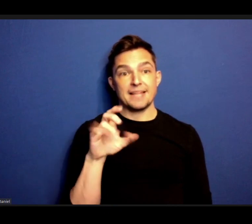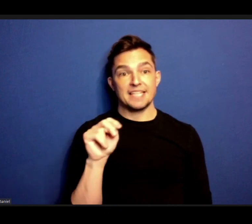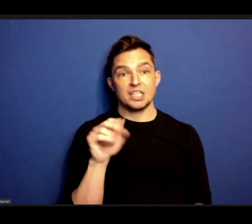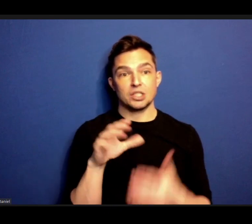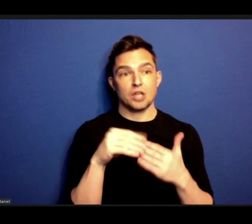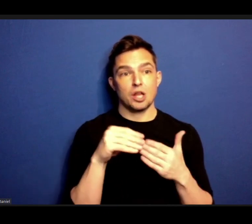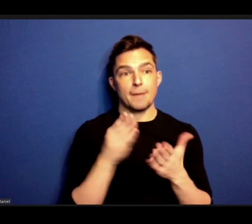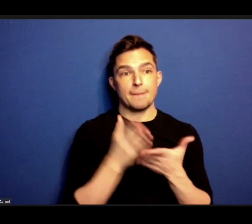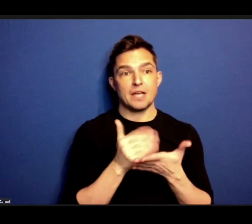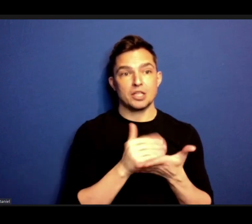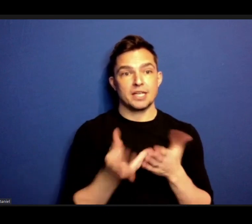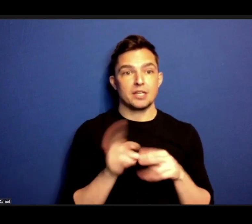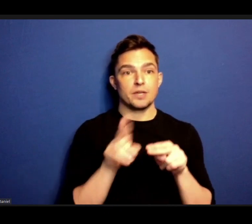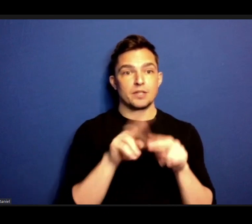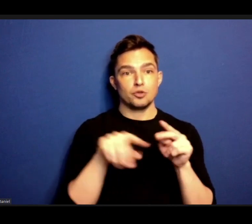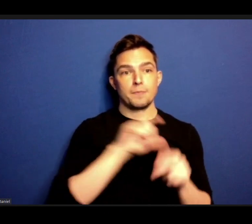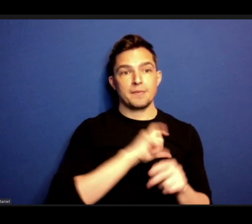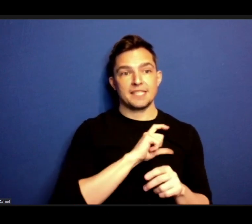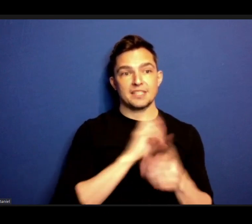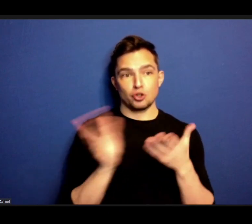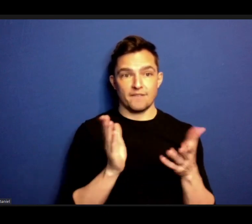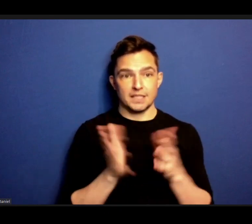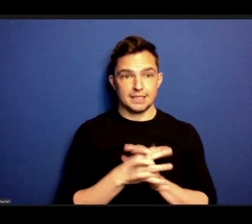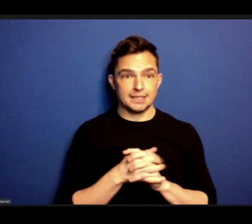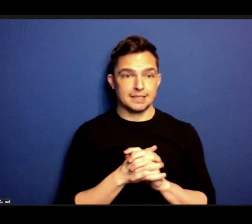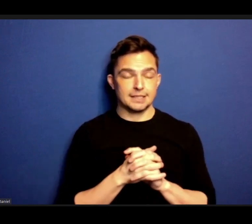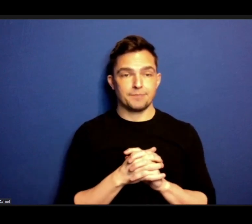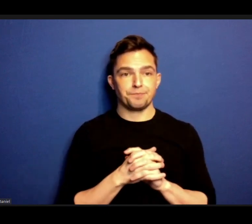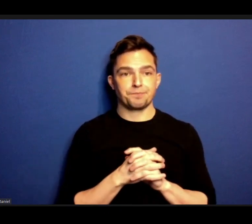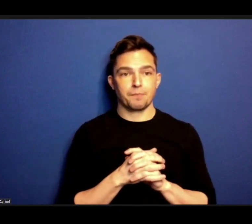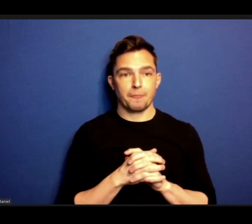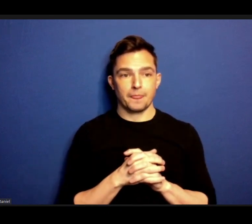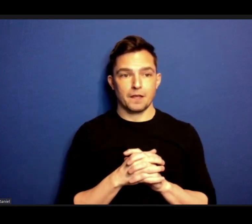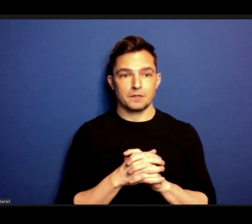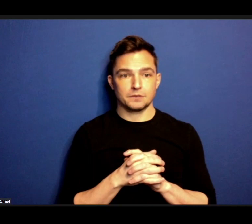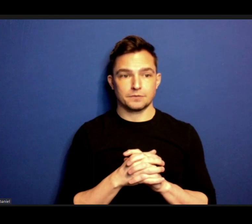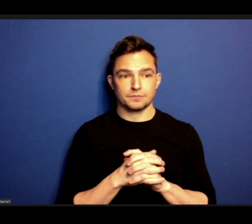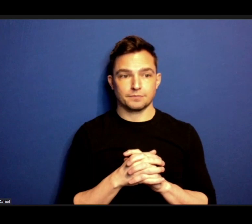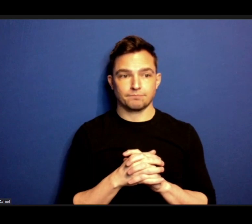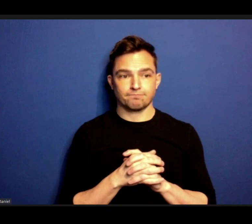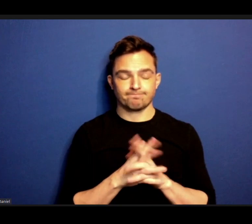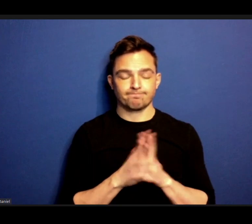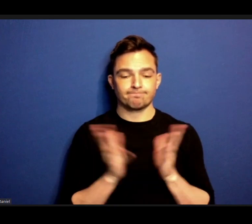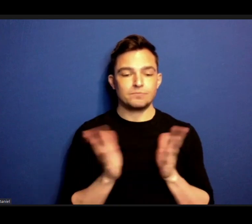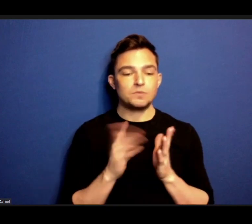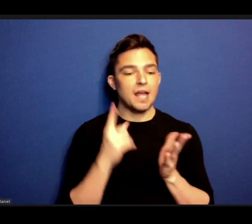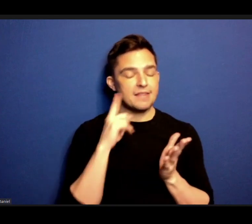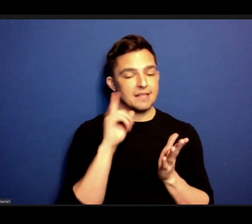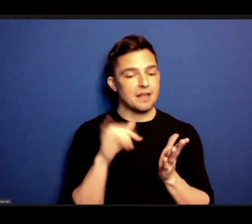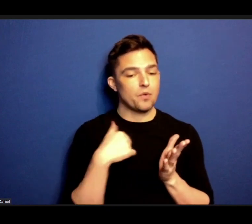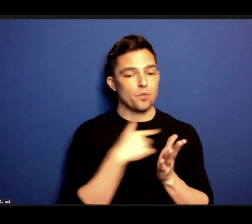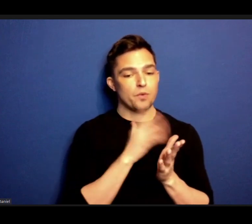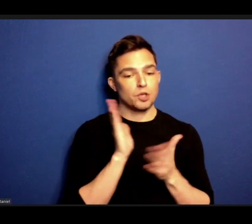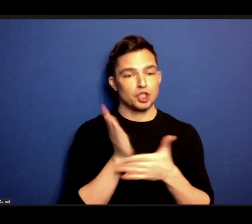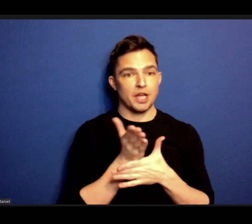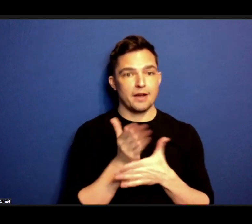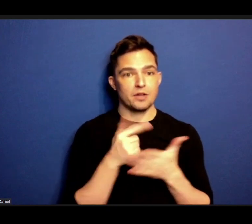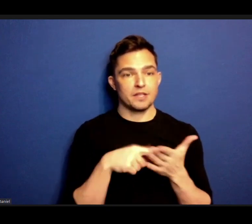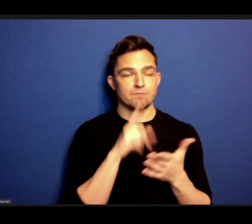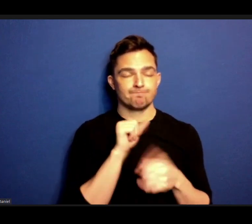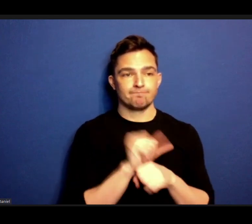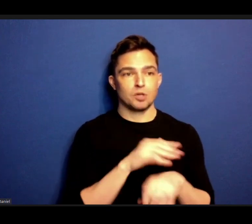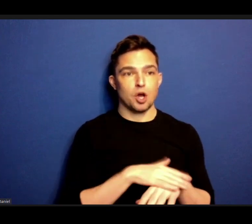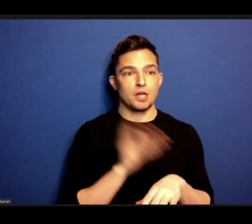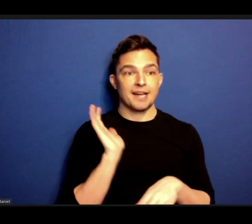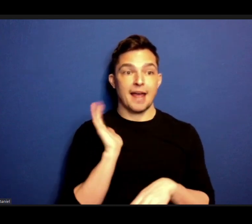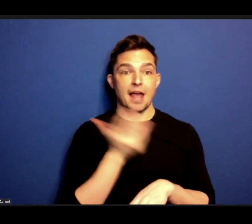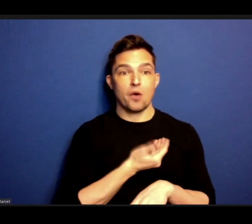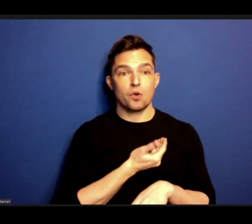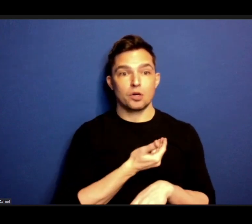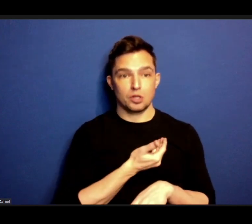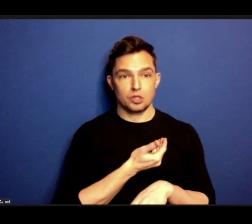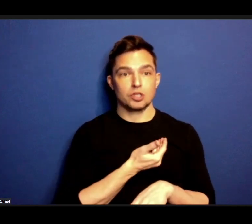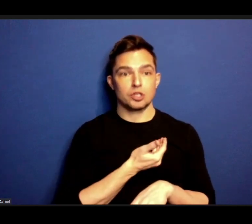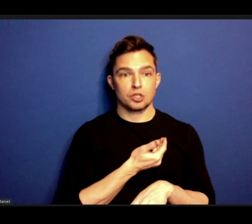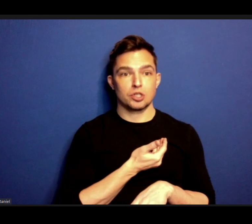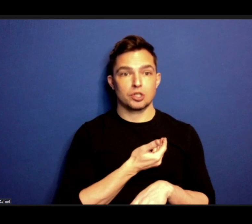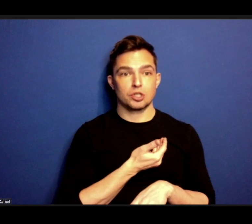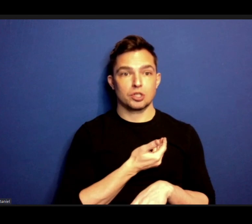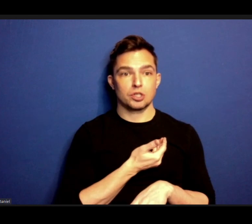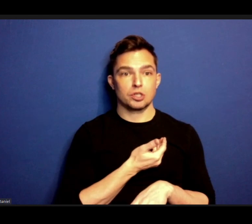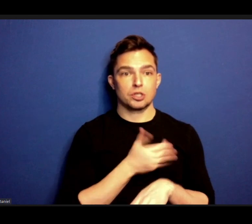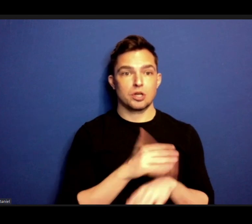to the police services. And so I think that we'll share this certainly on our Black Oculars